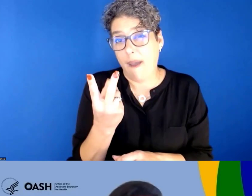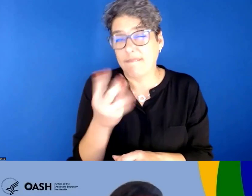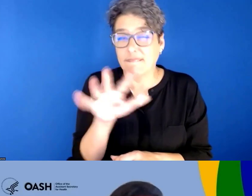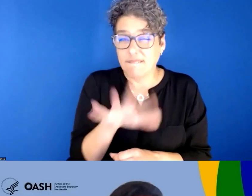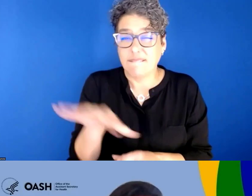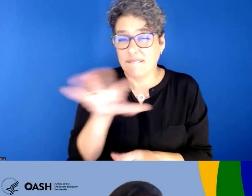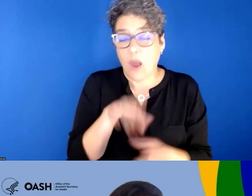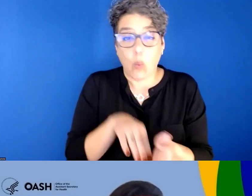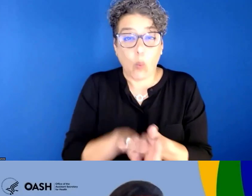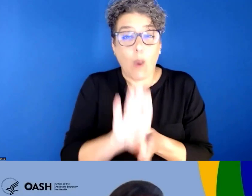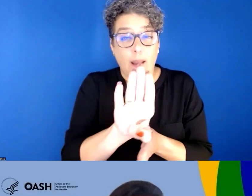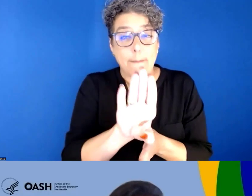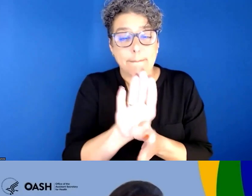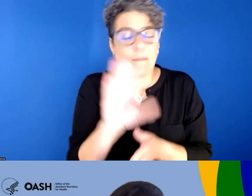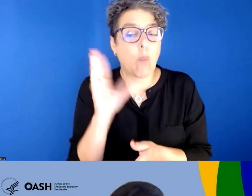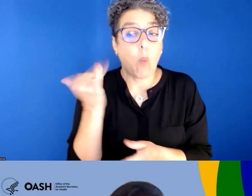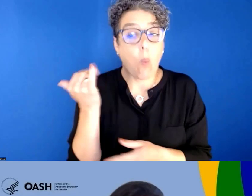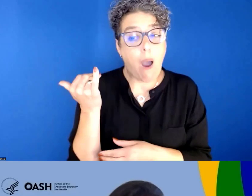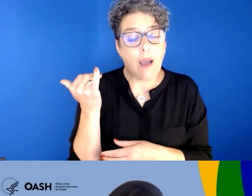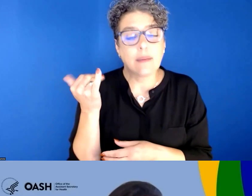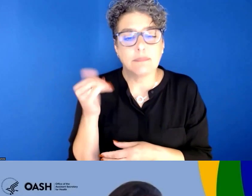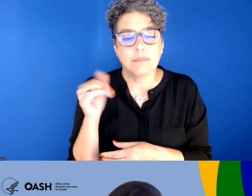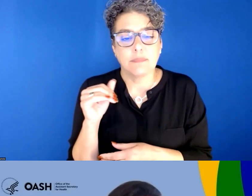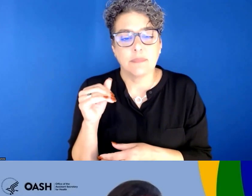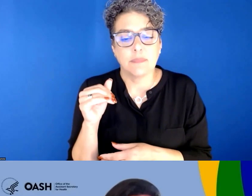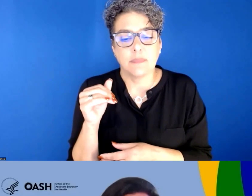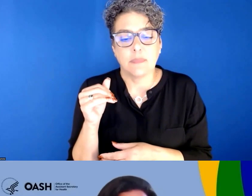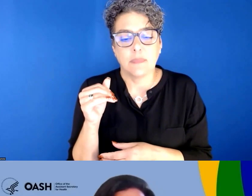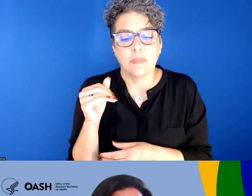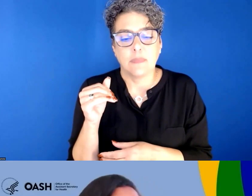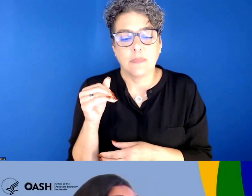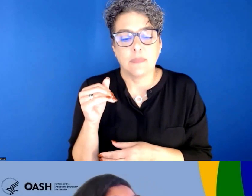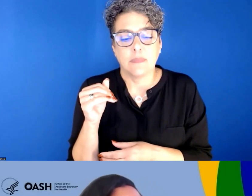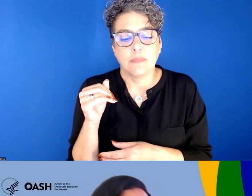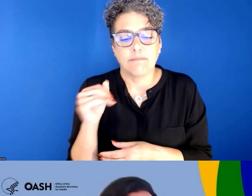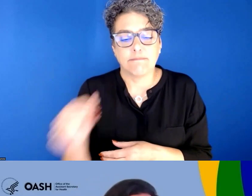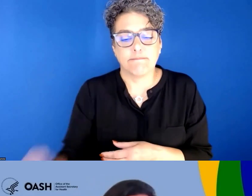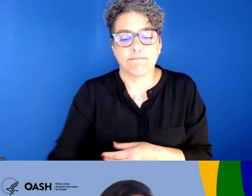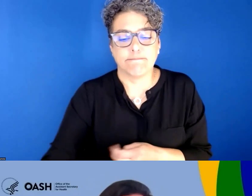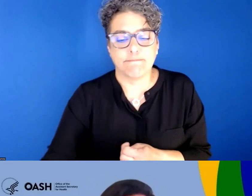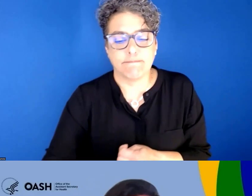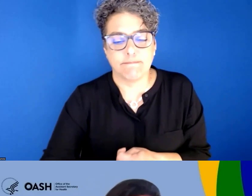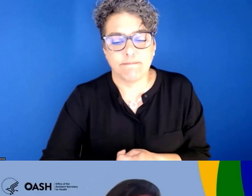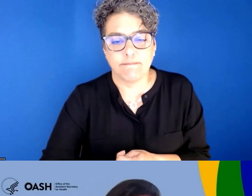because there's one anonymous complainant